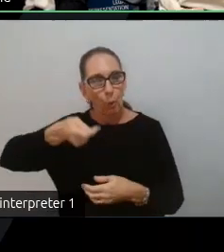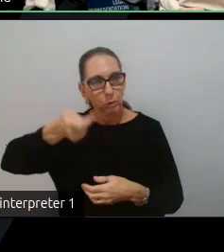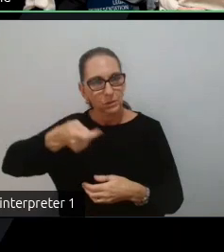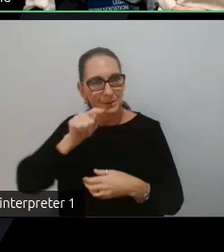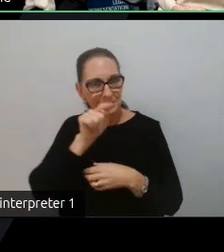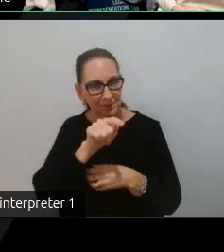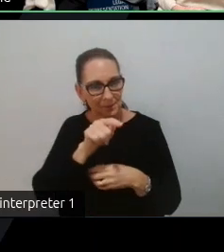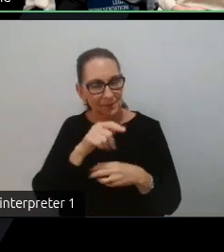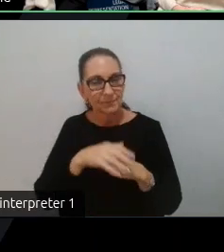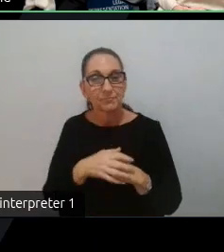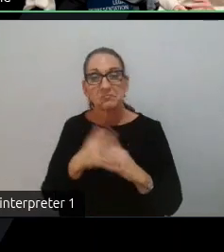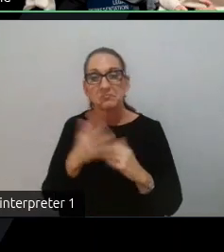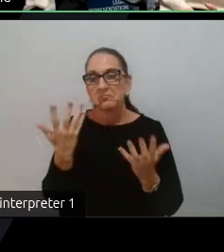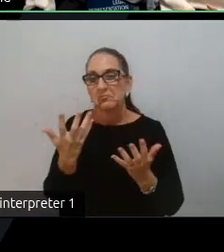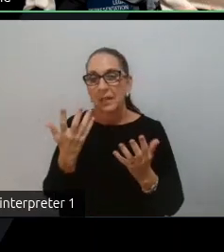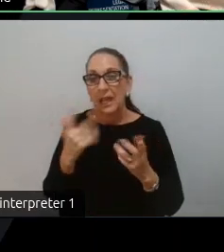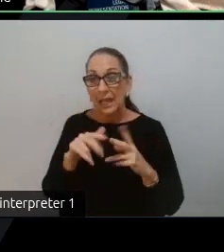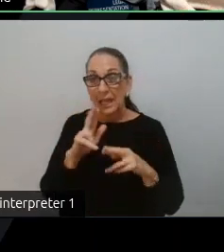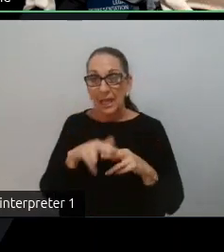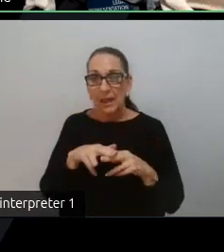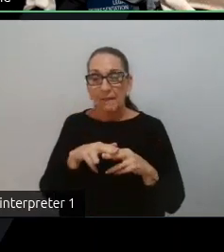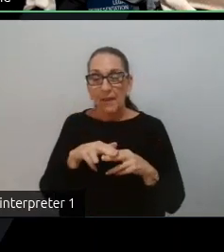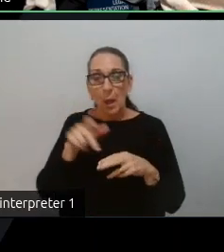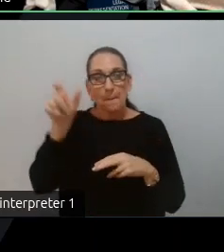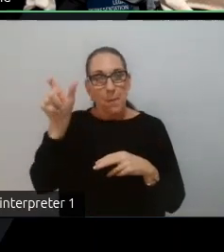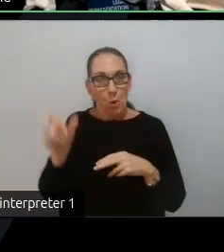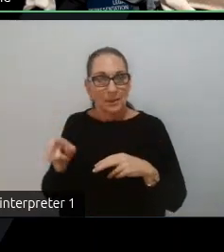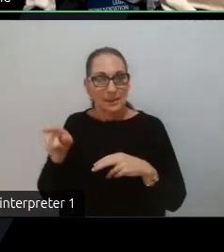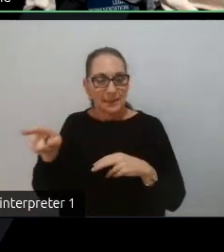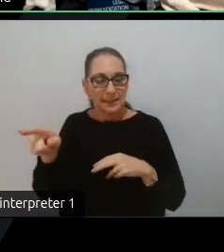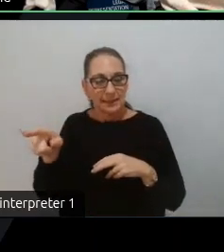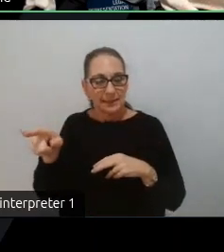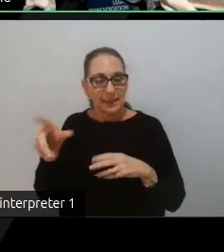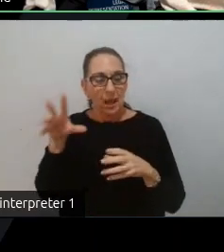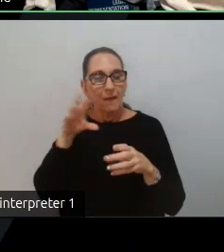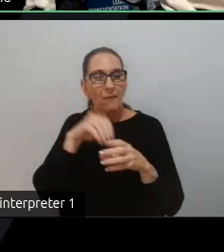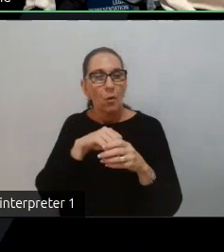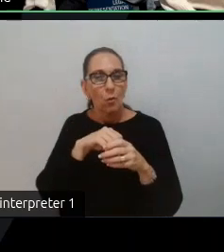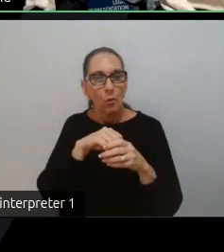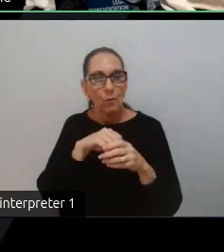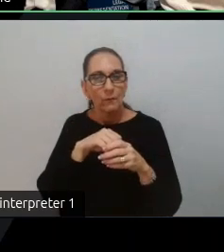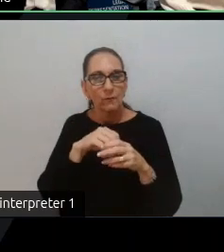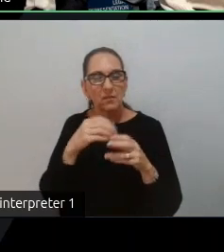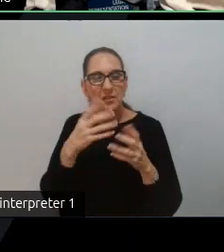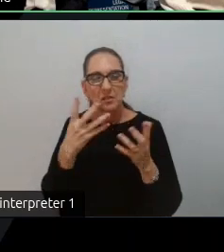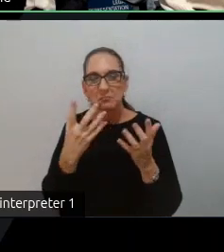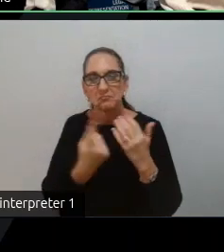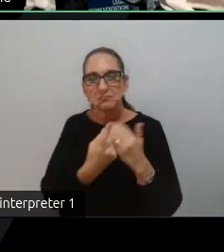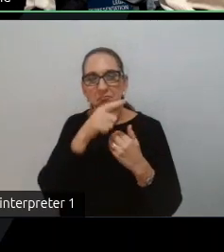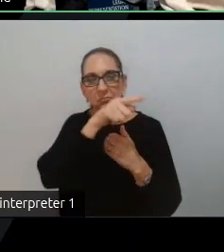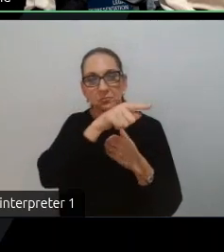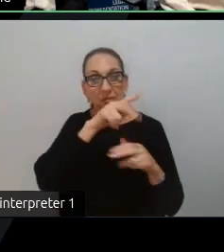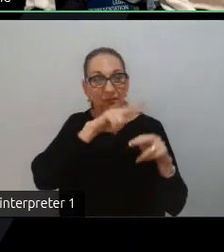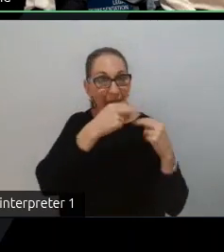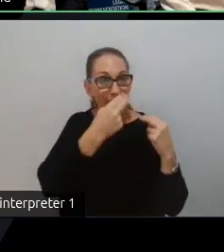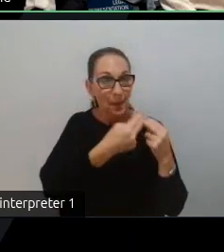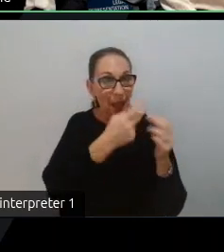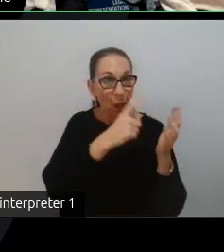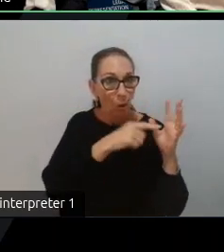person who um is involved in um a matter either in the family court or in the child protection